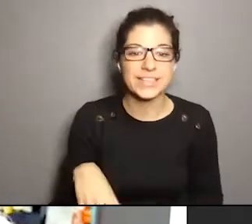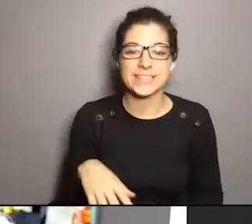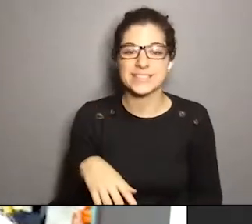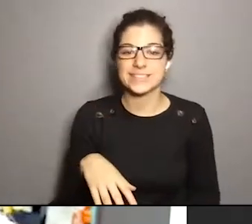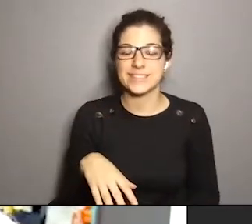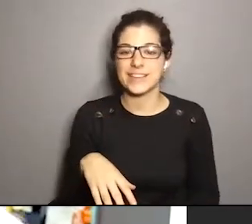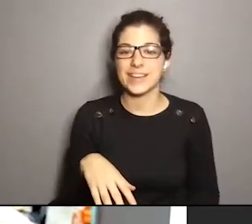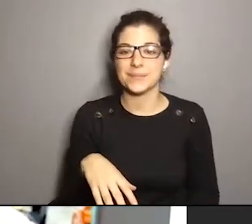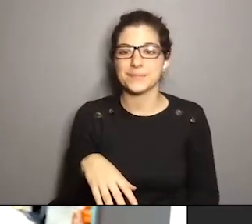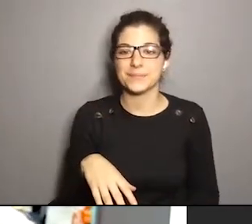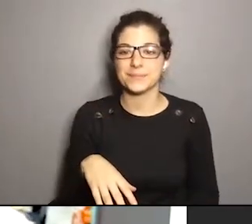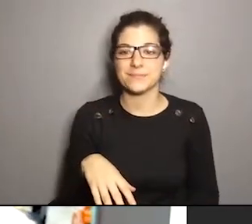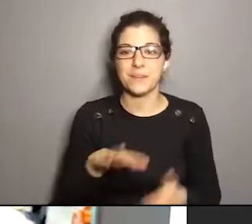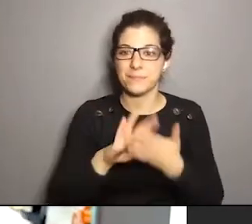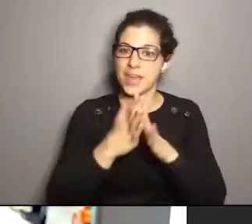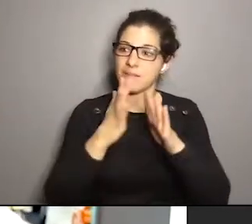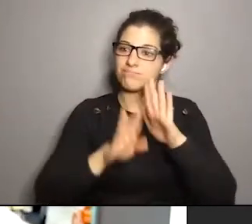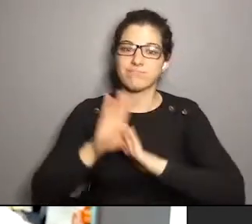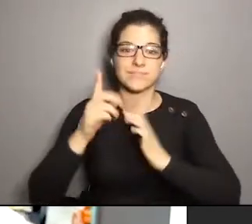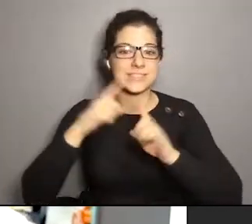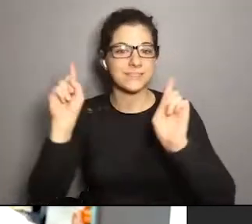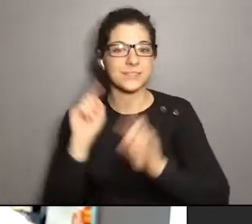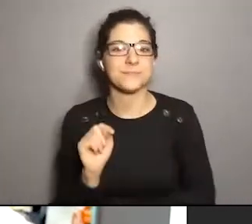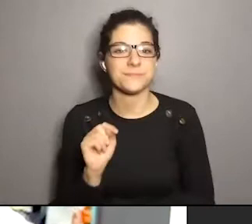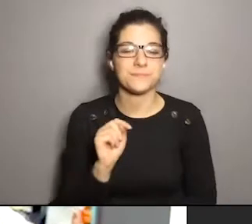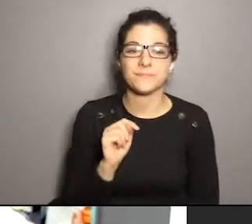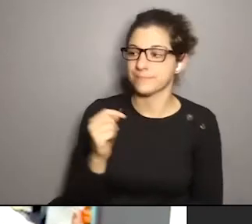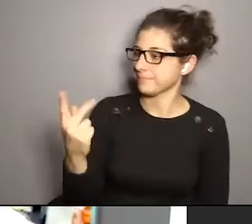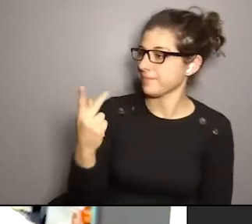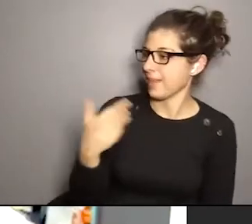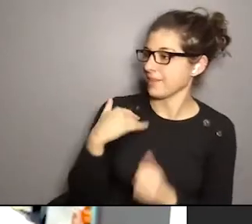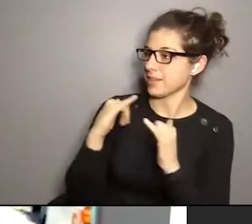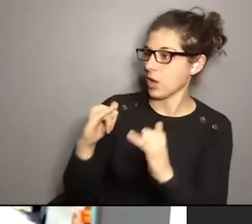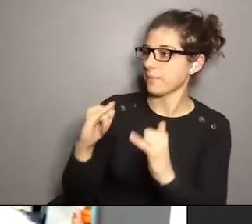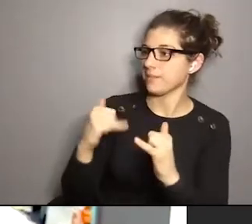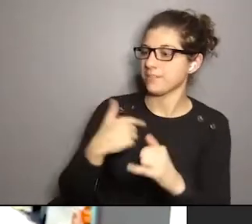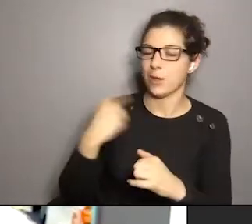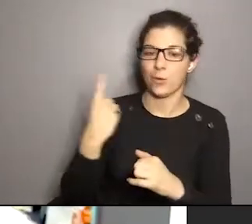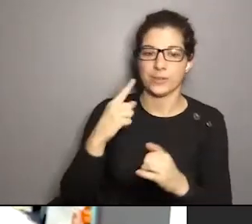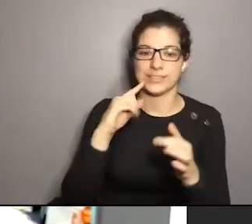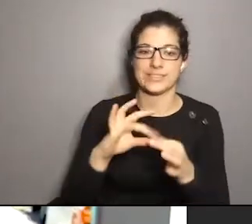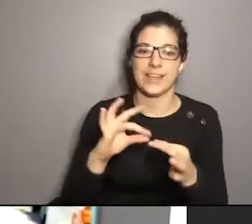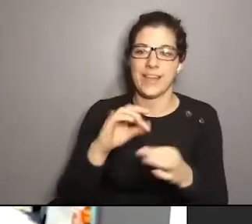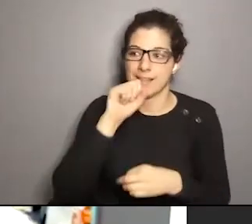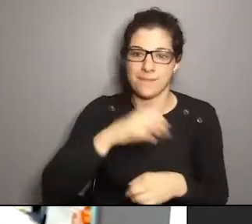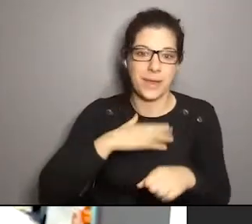become successful. You and I have that in common. I always say, I love my job. I love what we do.